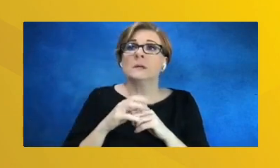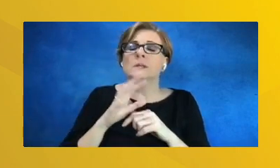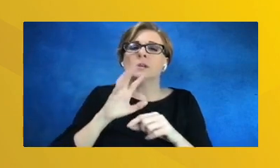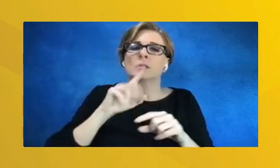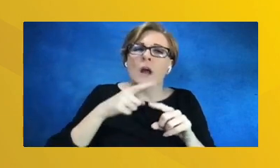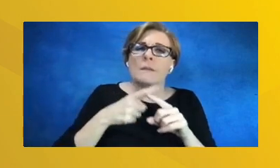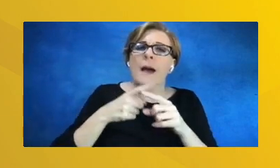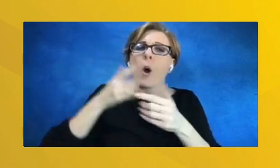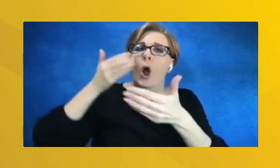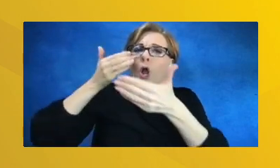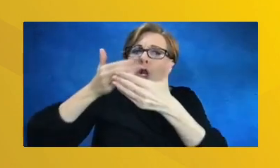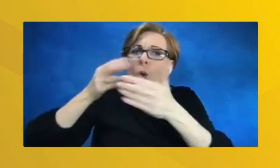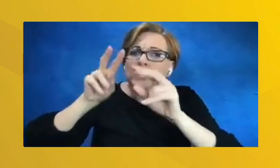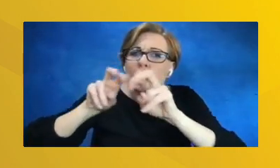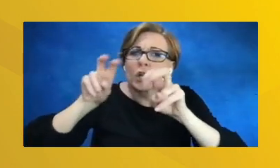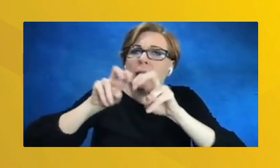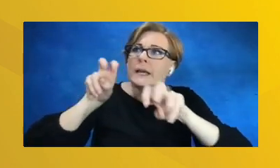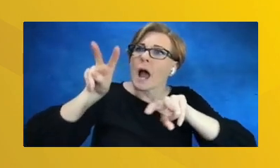be applied to any object.